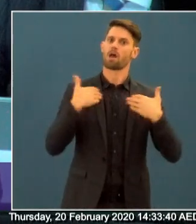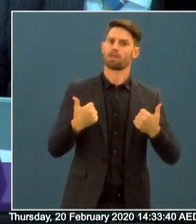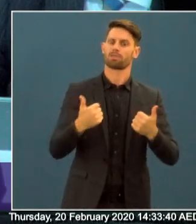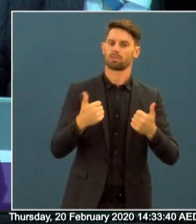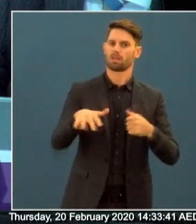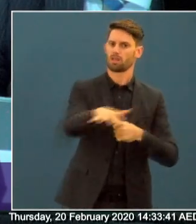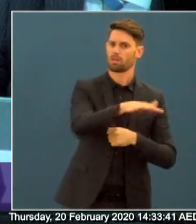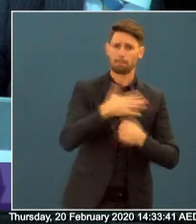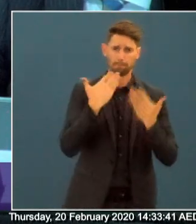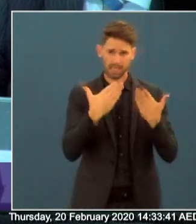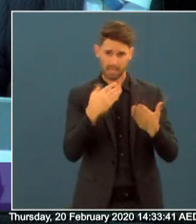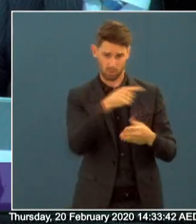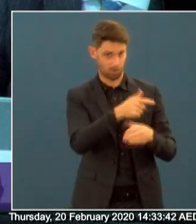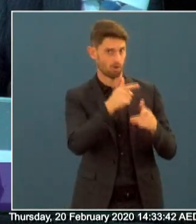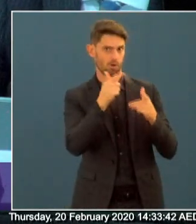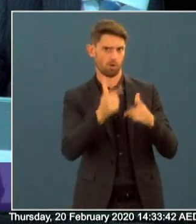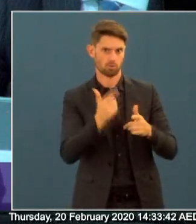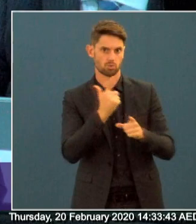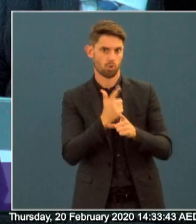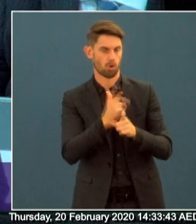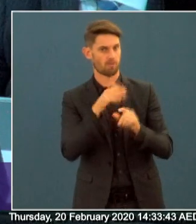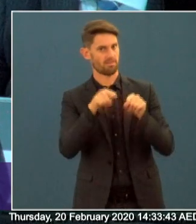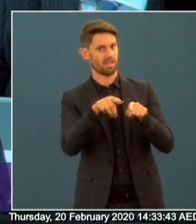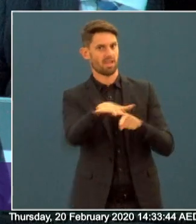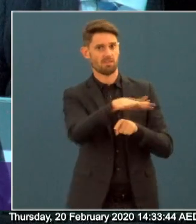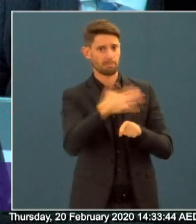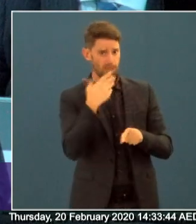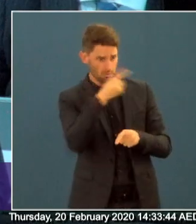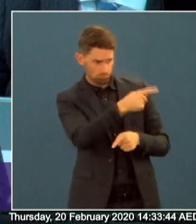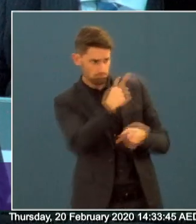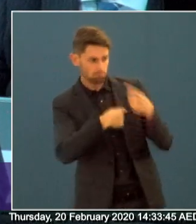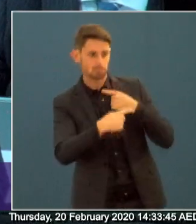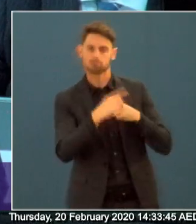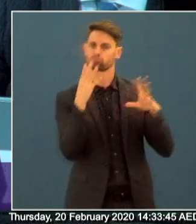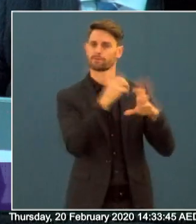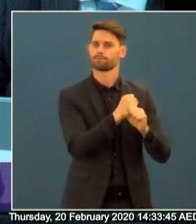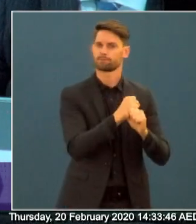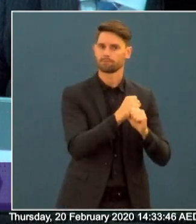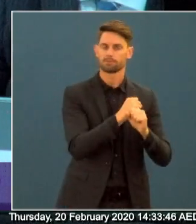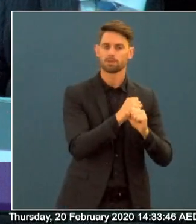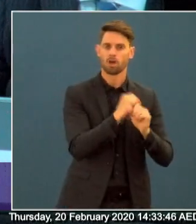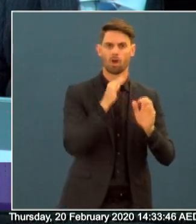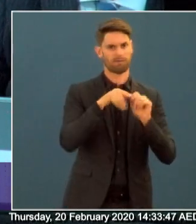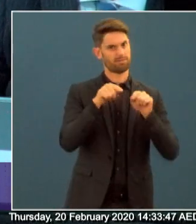There's a lot of points that you've raised in relation to leadership and governance and touch on issues